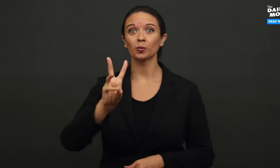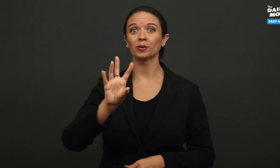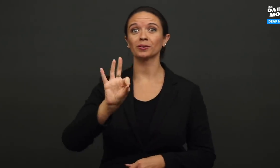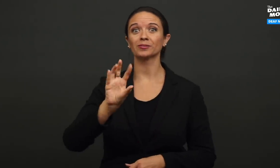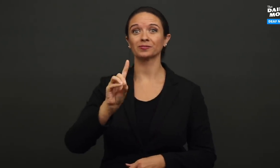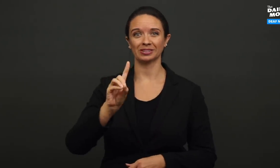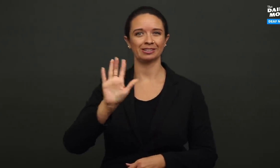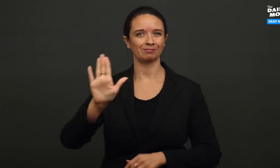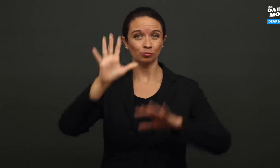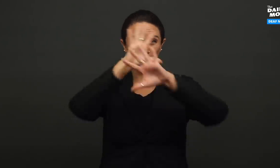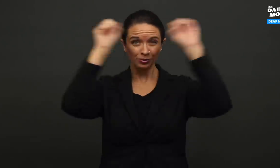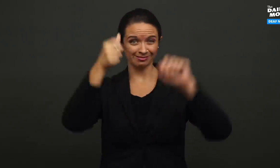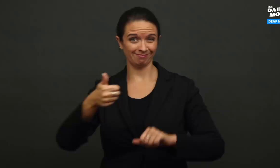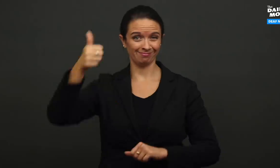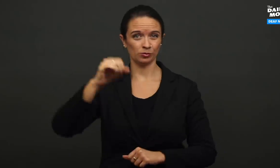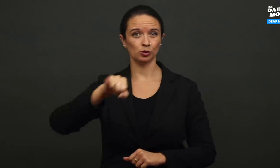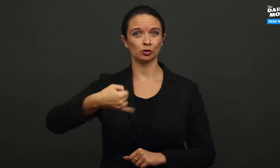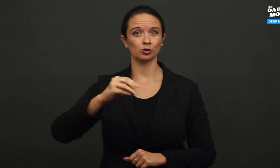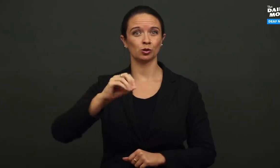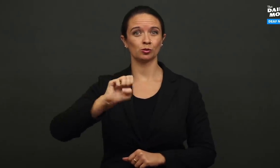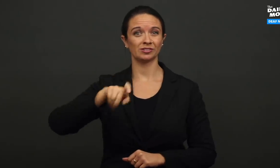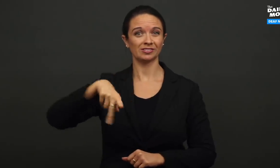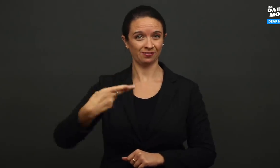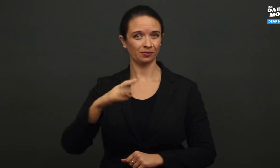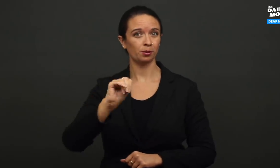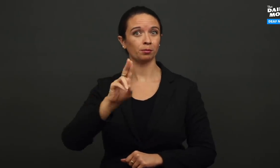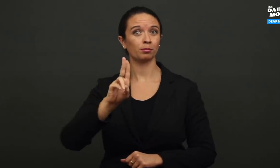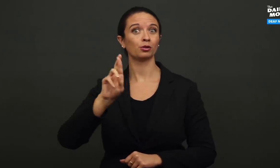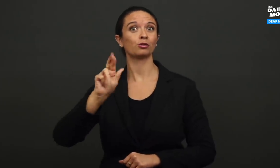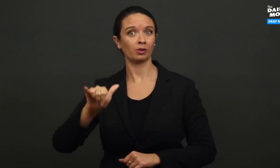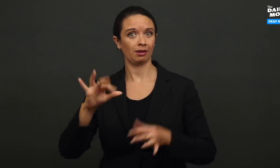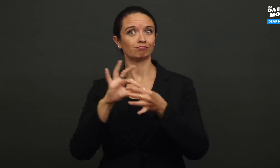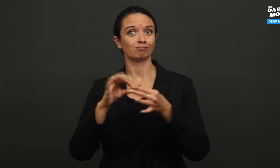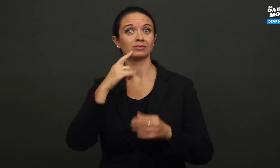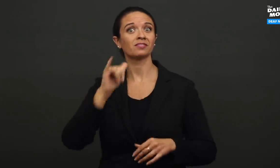The WFD President Joseph Murray said that